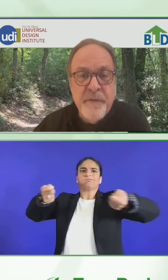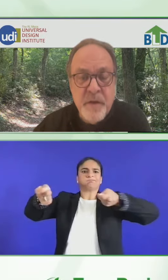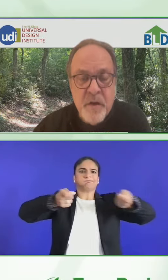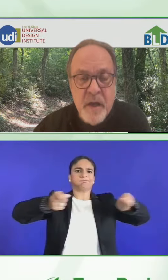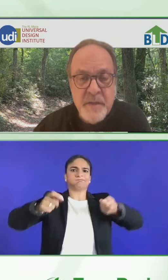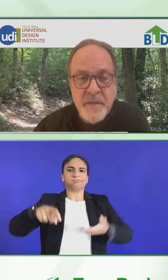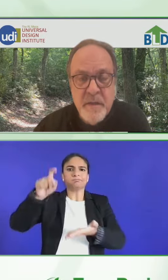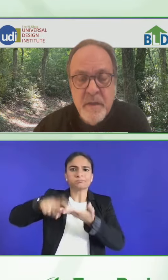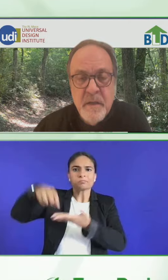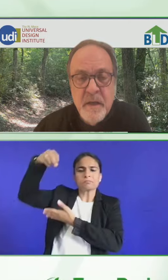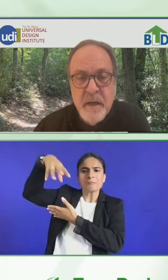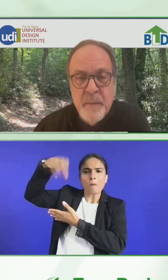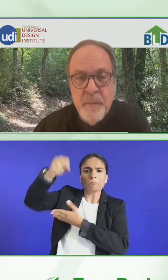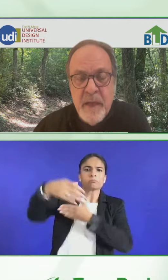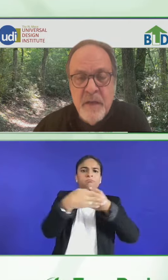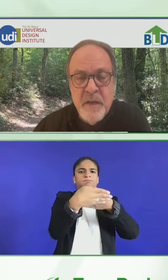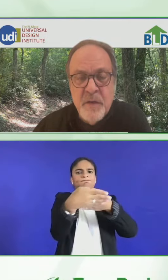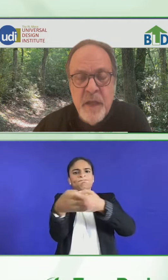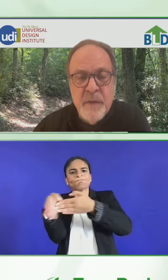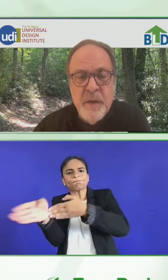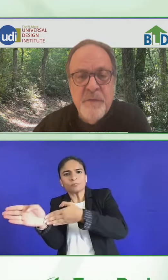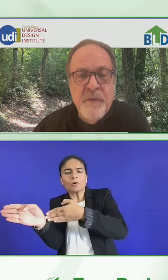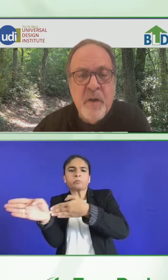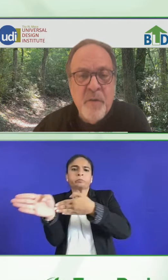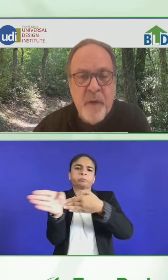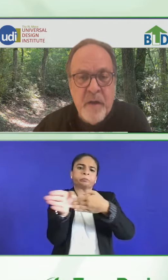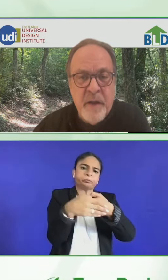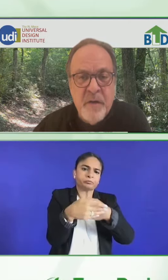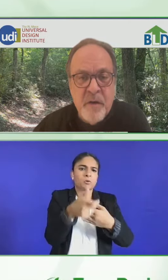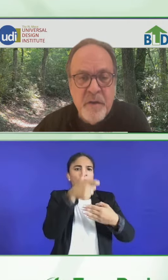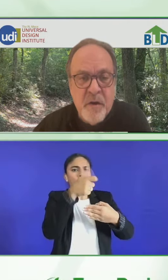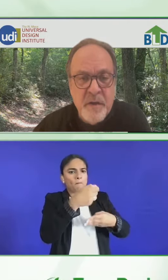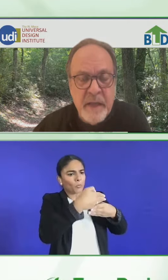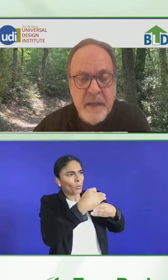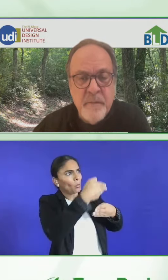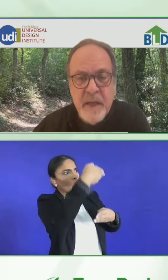terrific cost and very rare and hard to get.